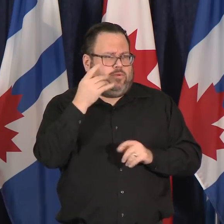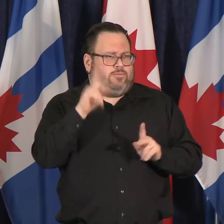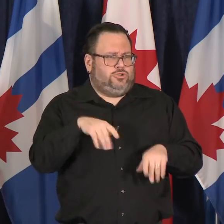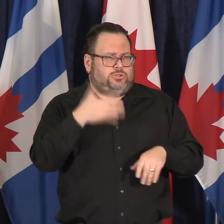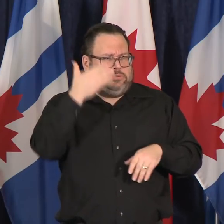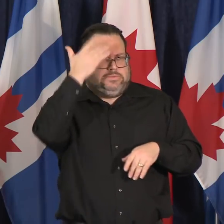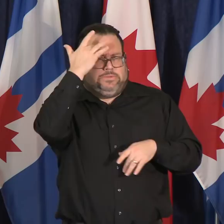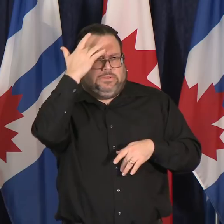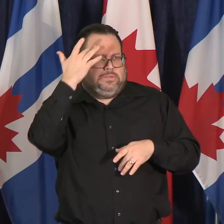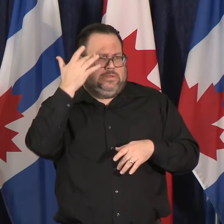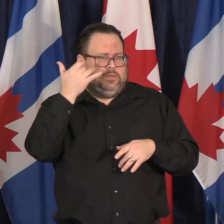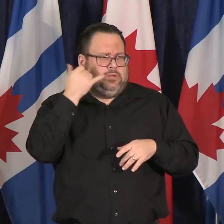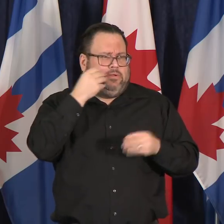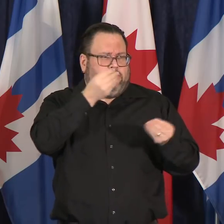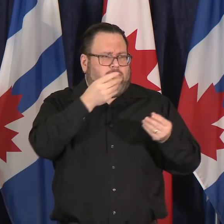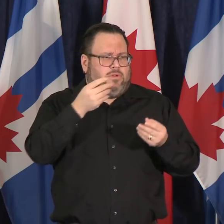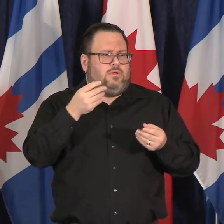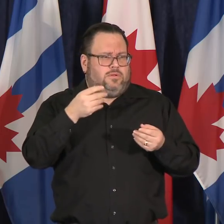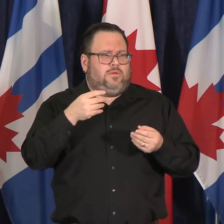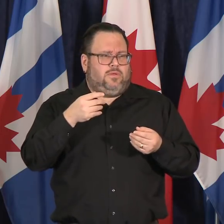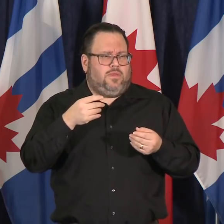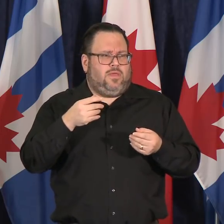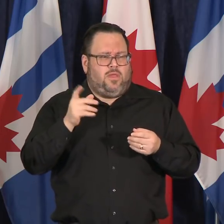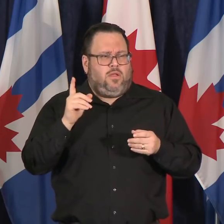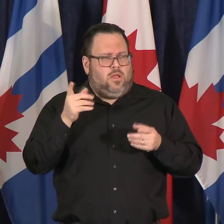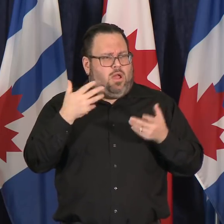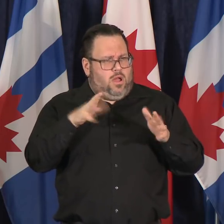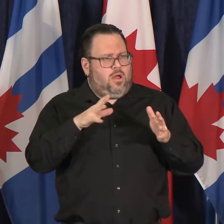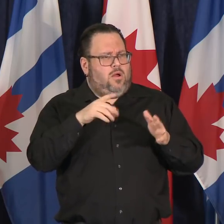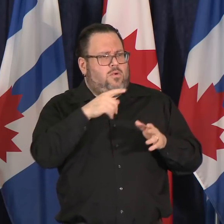information even if you don't you know post it on a website or a news release